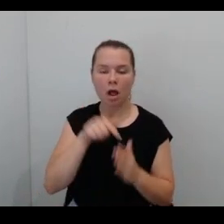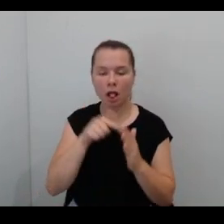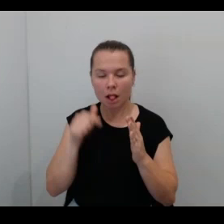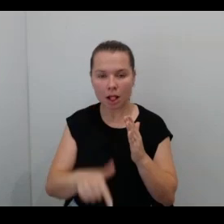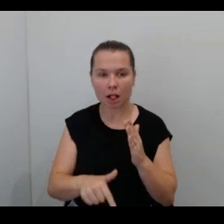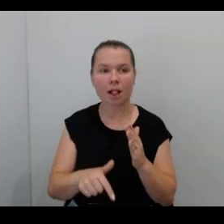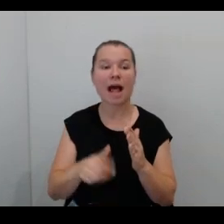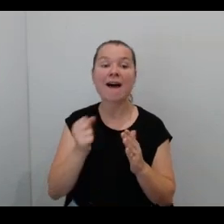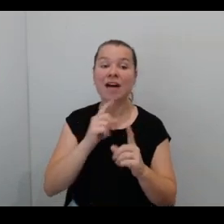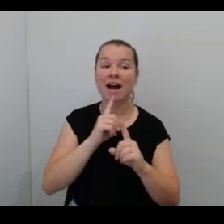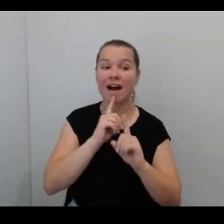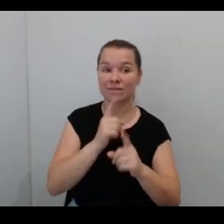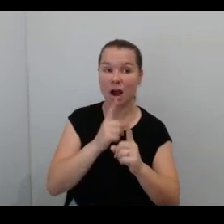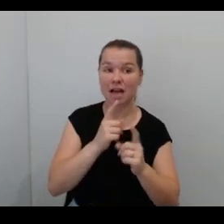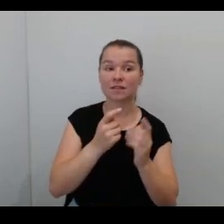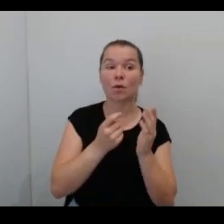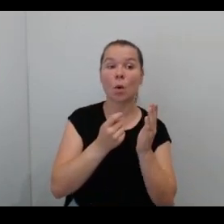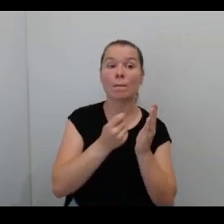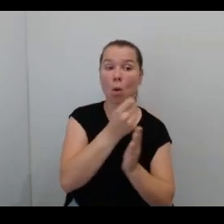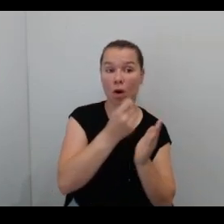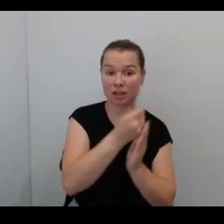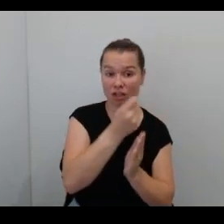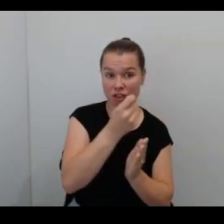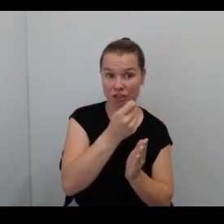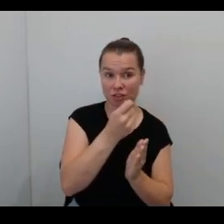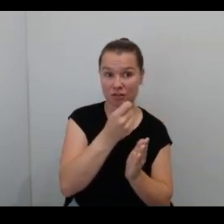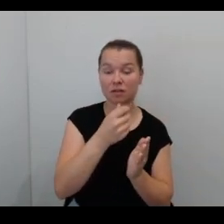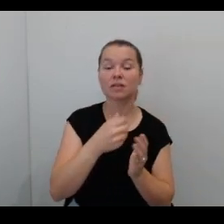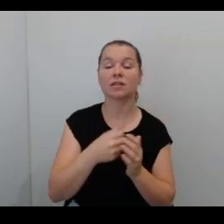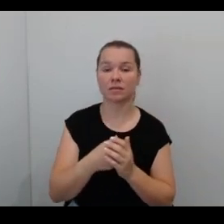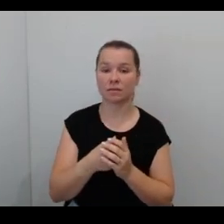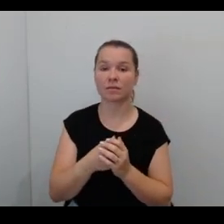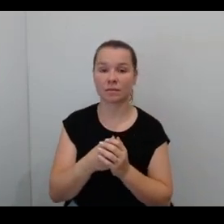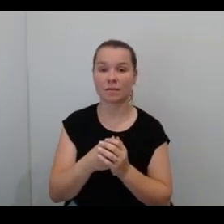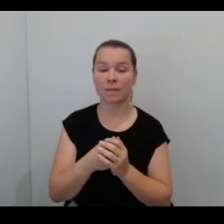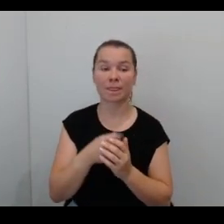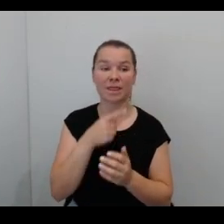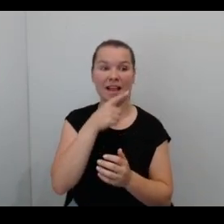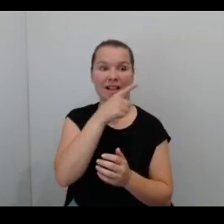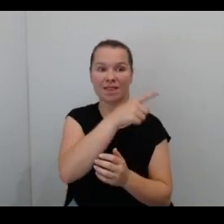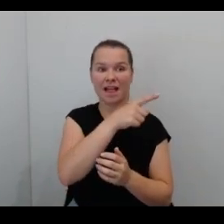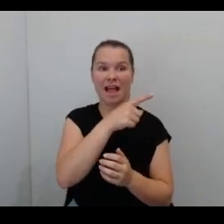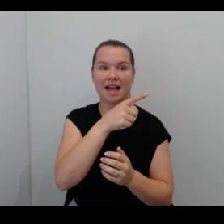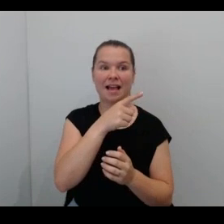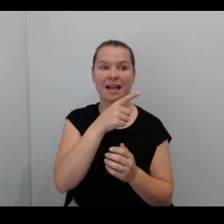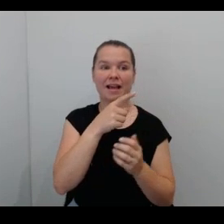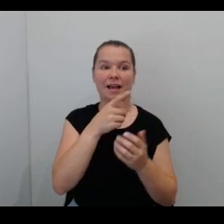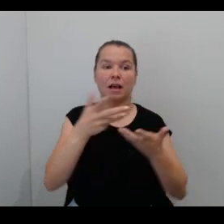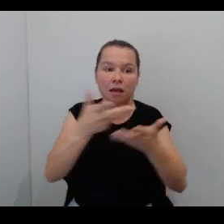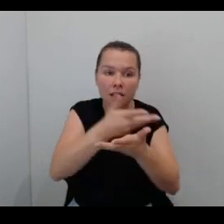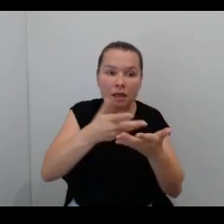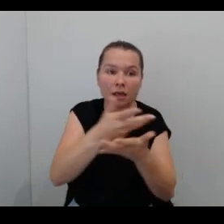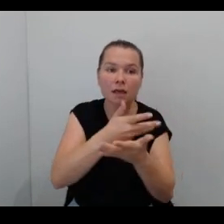which cause seniors significant amounts of trouble, we may need to sell the house and